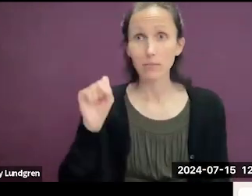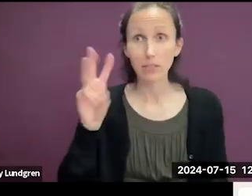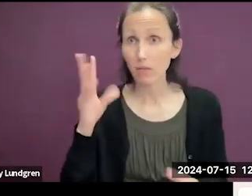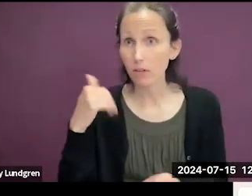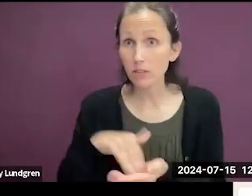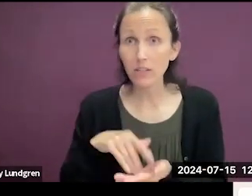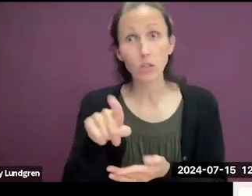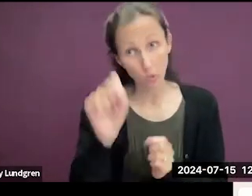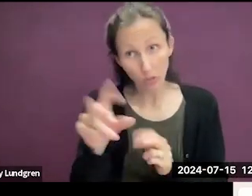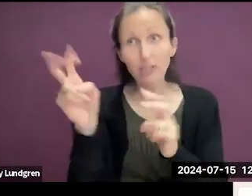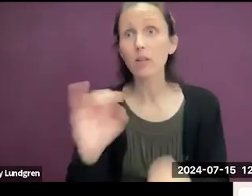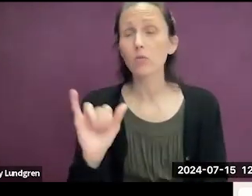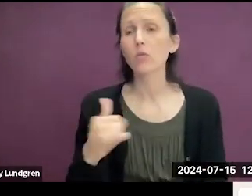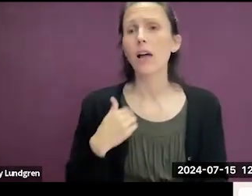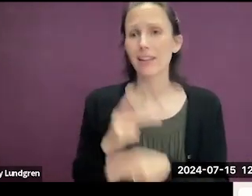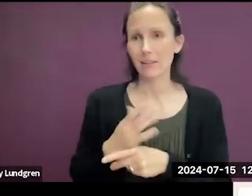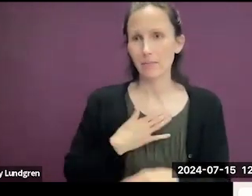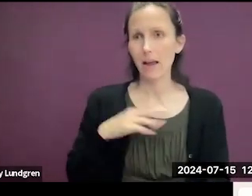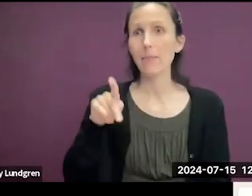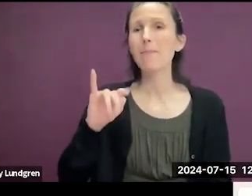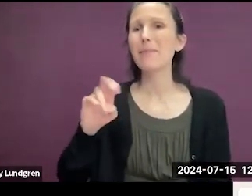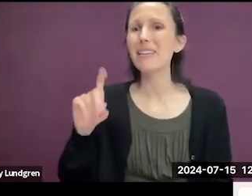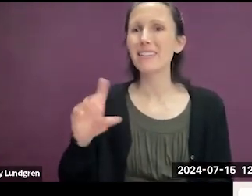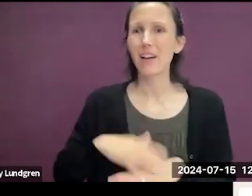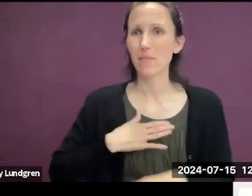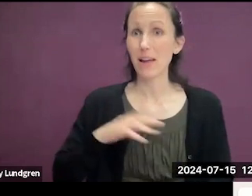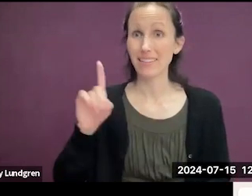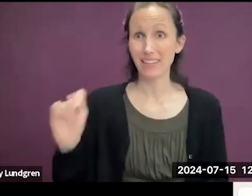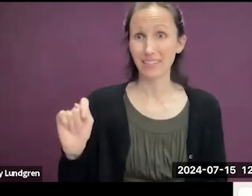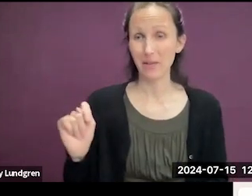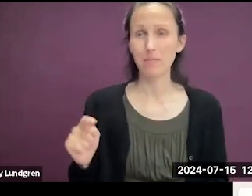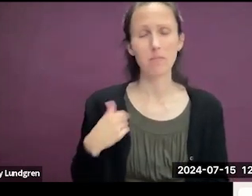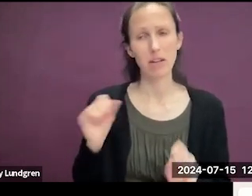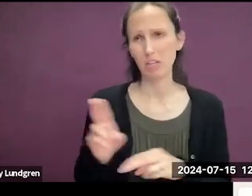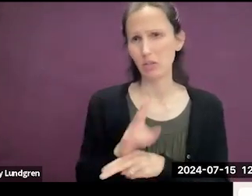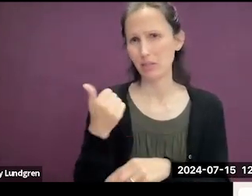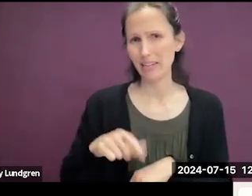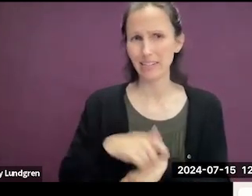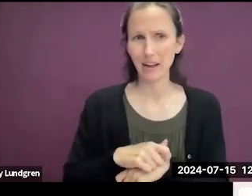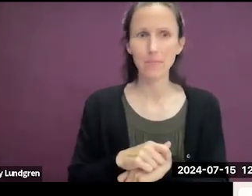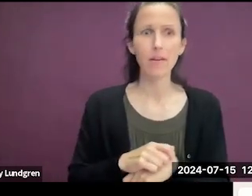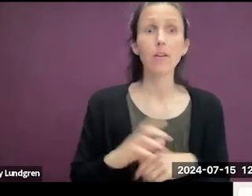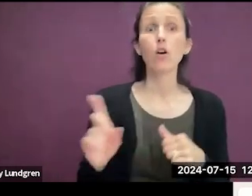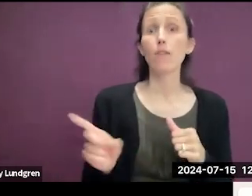or pinned to my desktop, so I can use it anytime I need it. So we'll see in this first image here on the left,